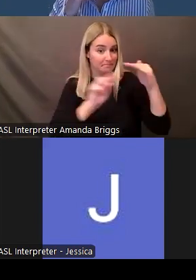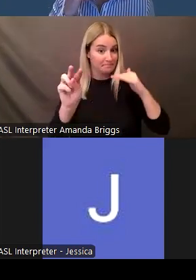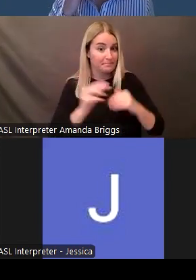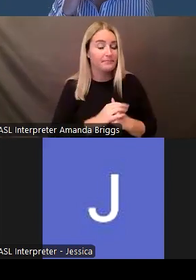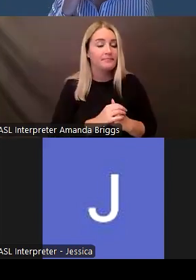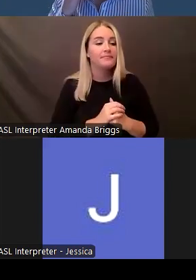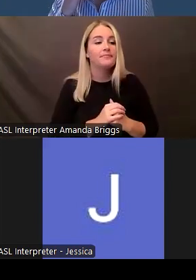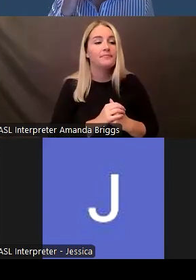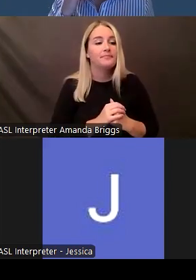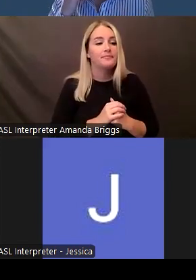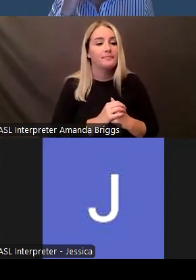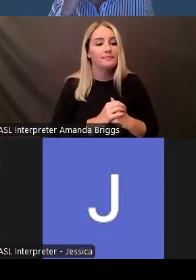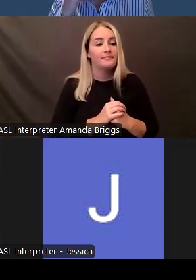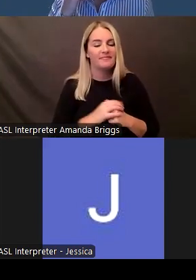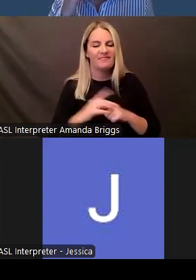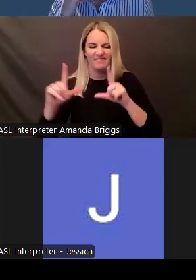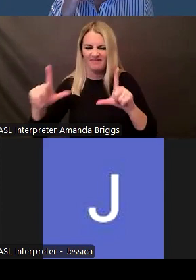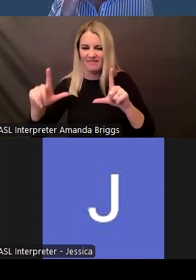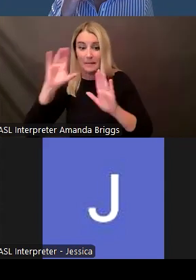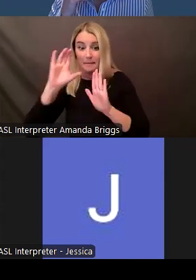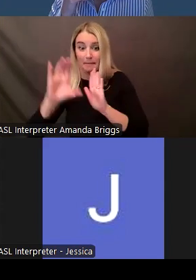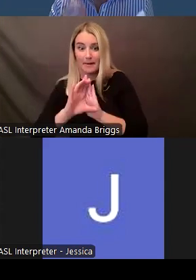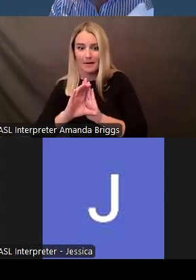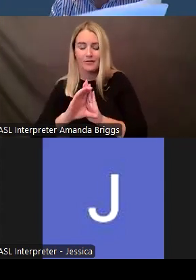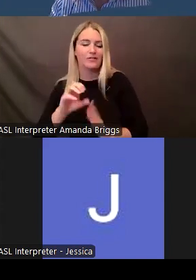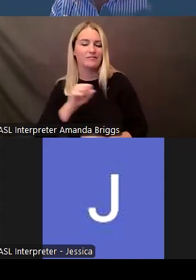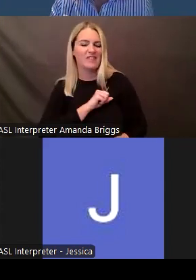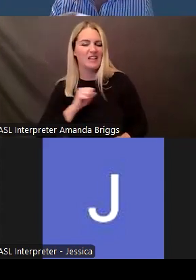has a picture of the state legislature meeting on it.